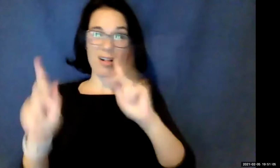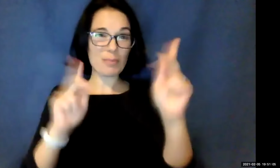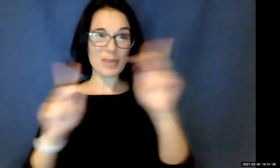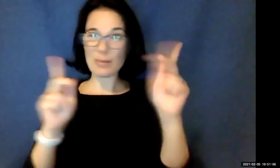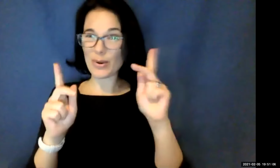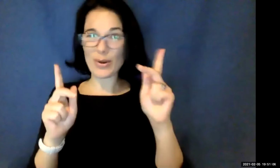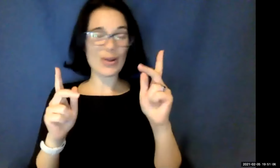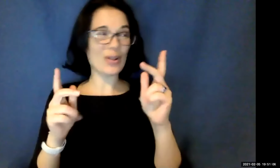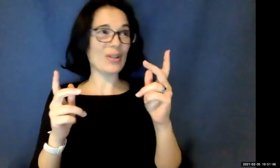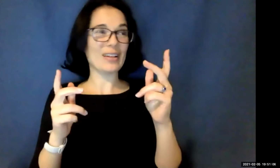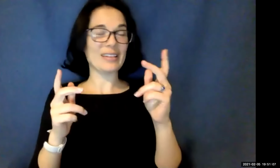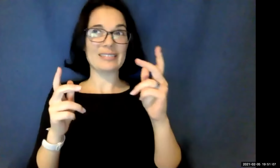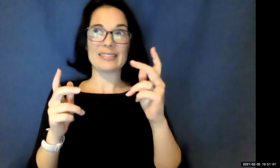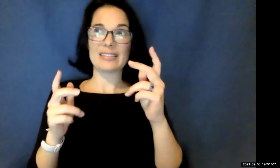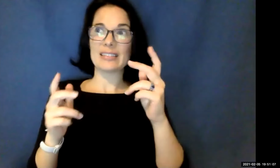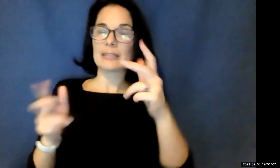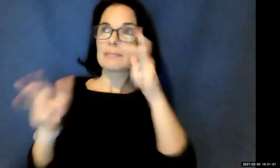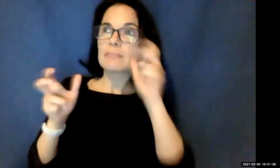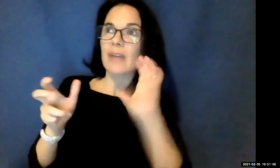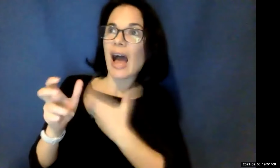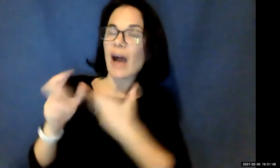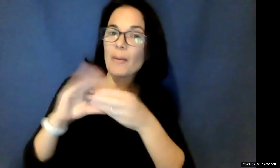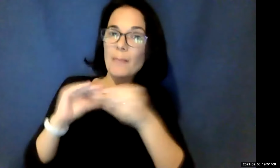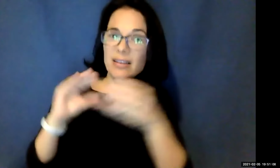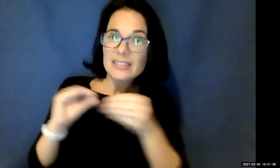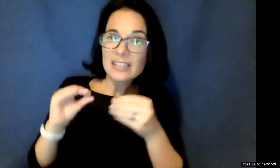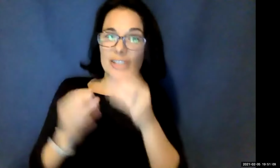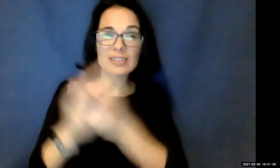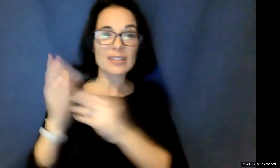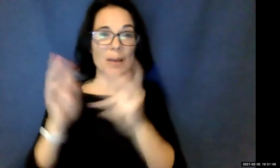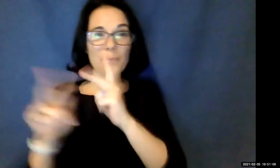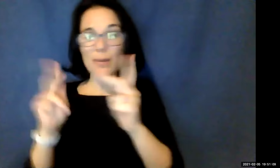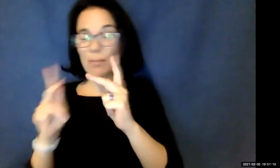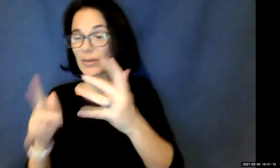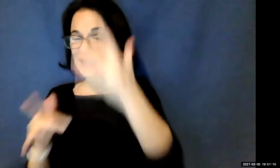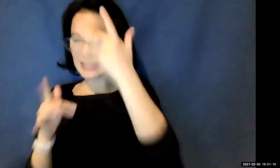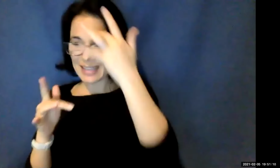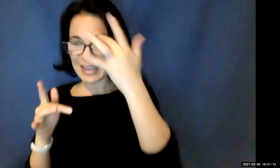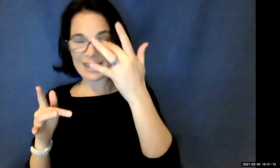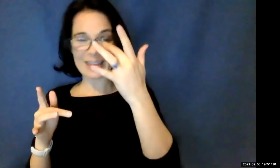We learned that people had symptoms but were not testing. We know that culturally there’s a lot of differences.